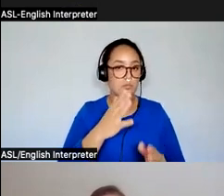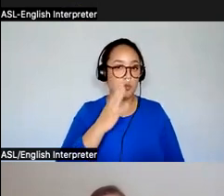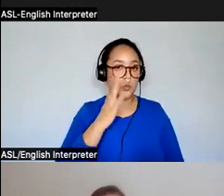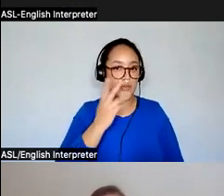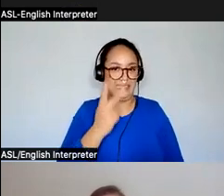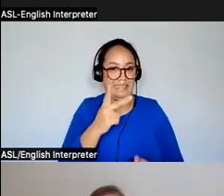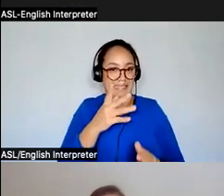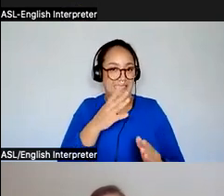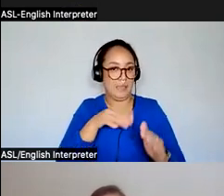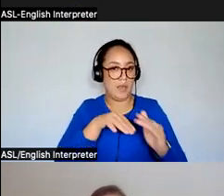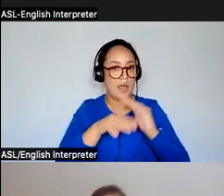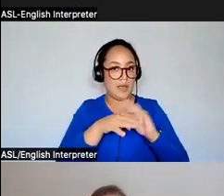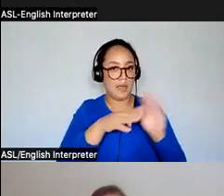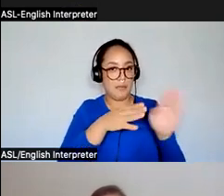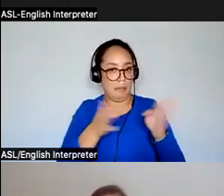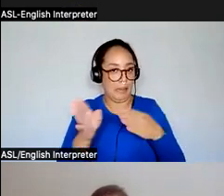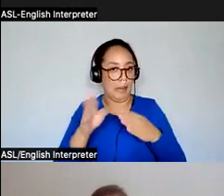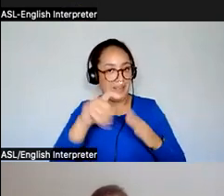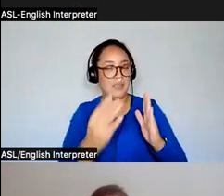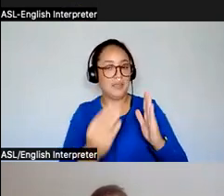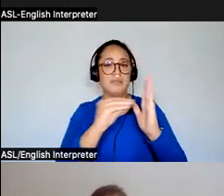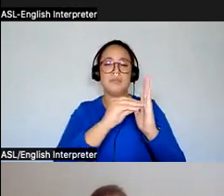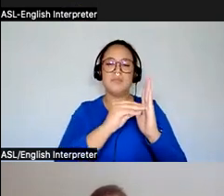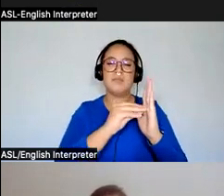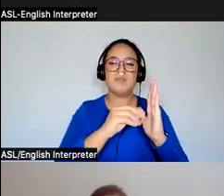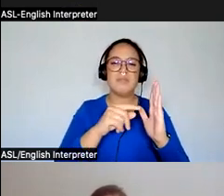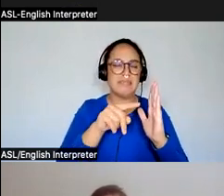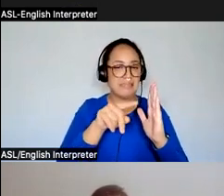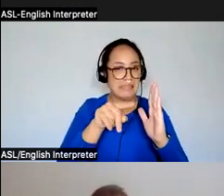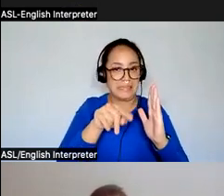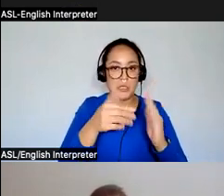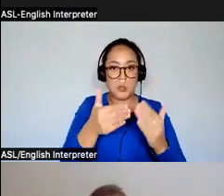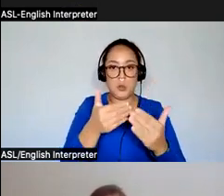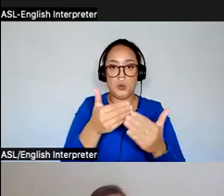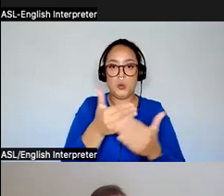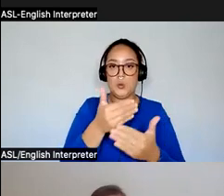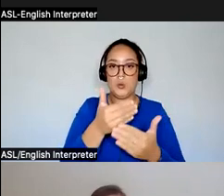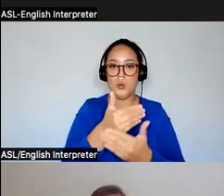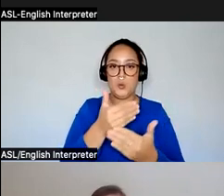And this is relatively new field for this program.